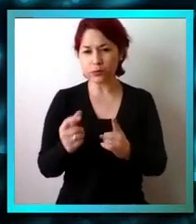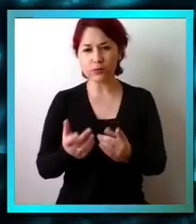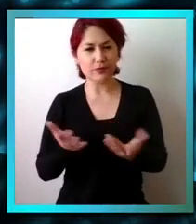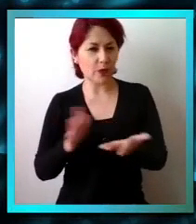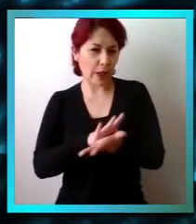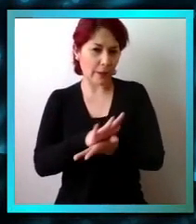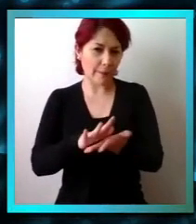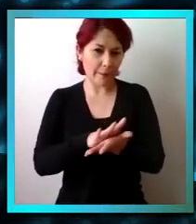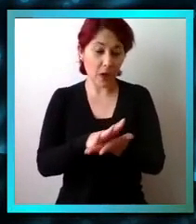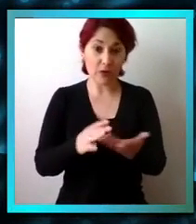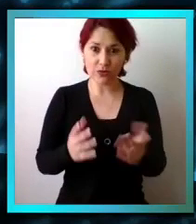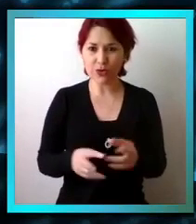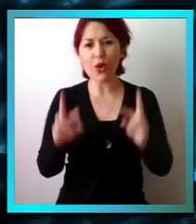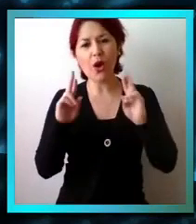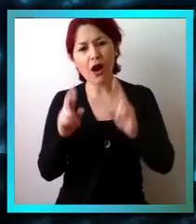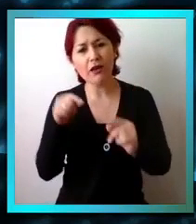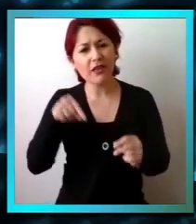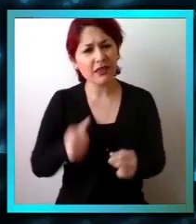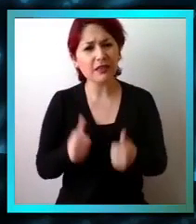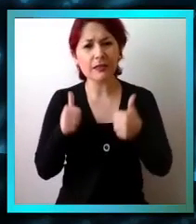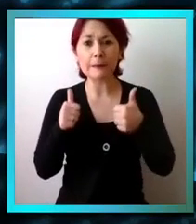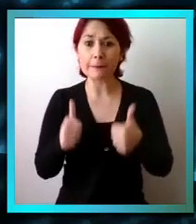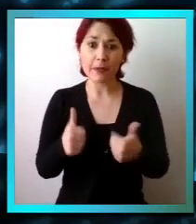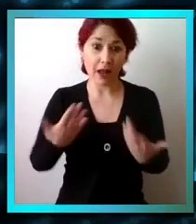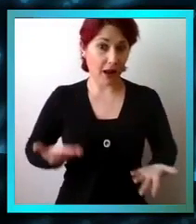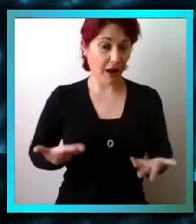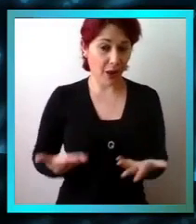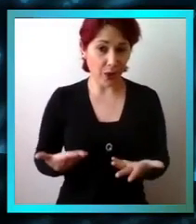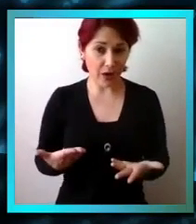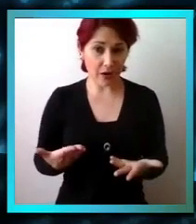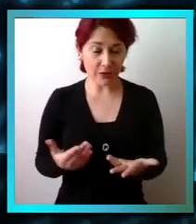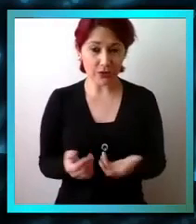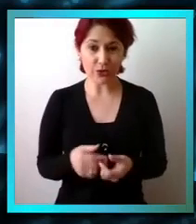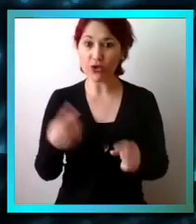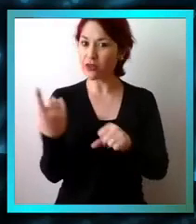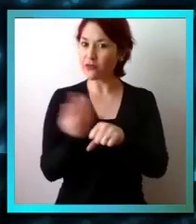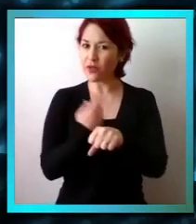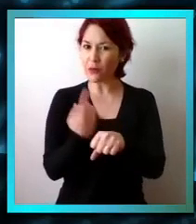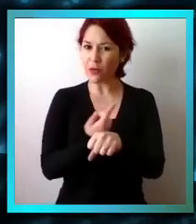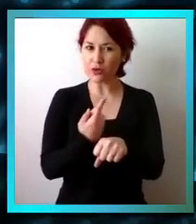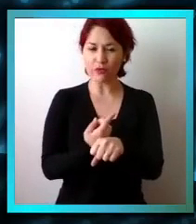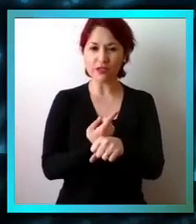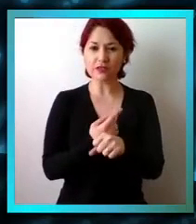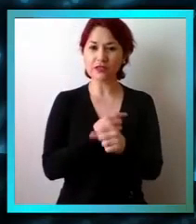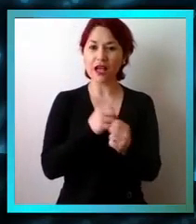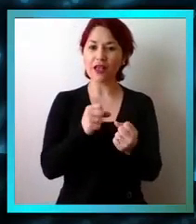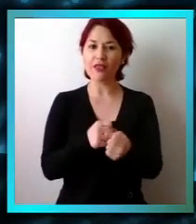the three major types or cyber threats uh that's a cyber crime massive cyber crime uh targeted